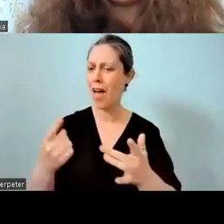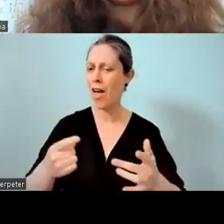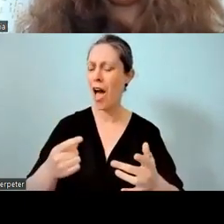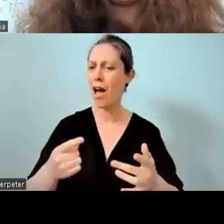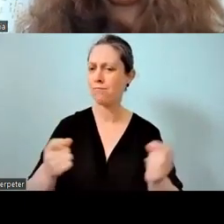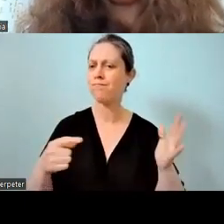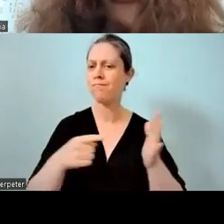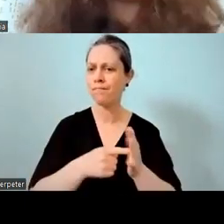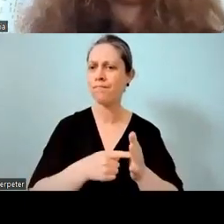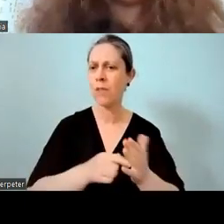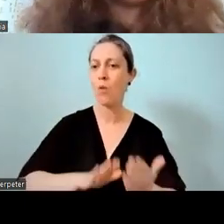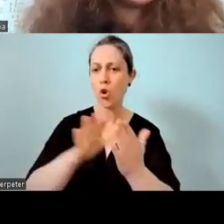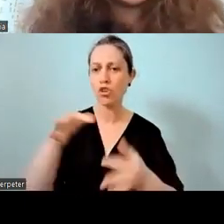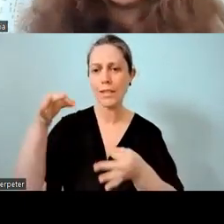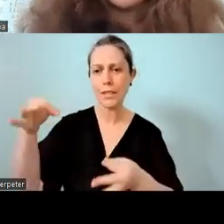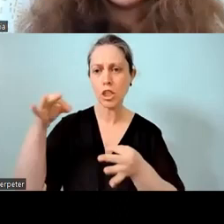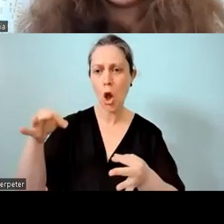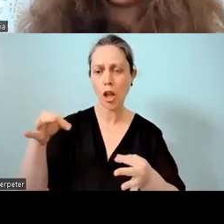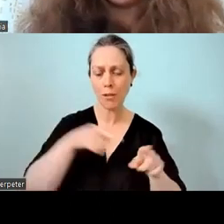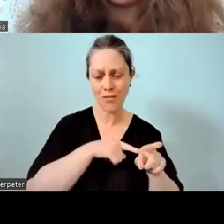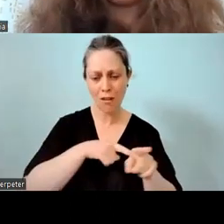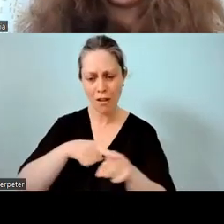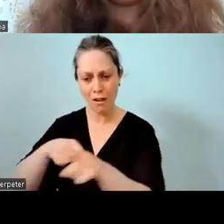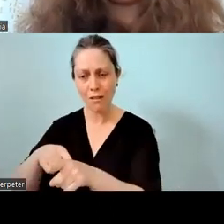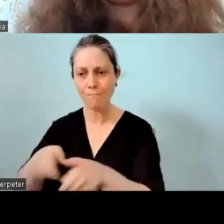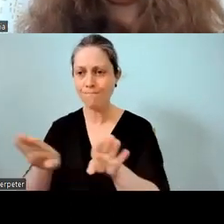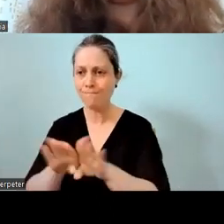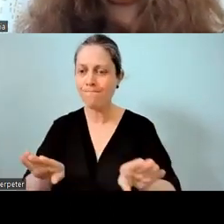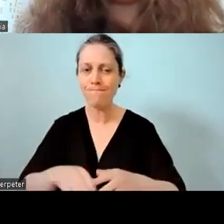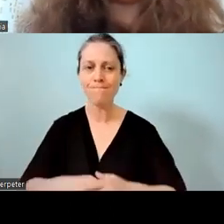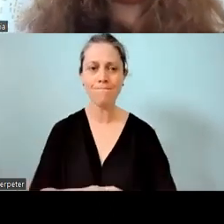that, you know, New Zealand is anyways expected to uphold.